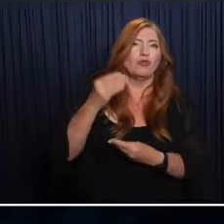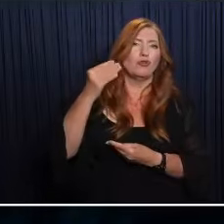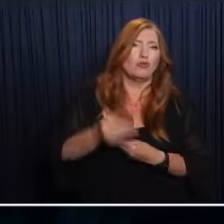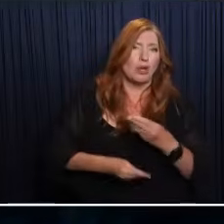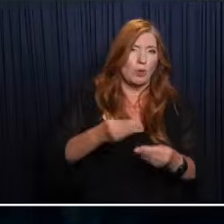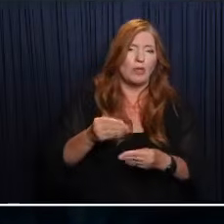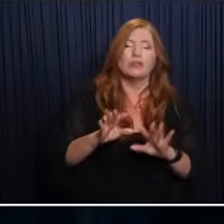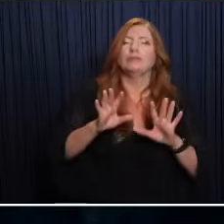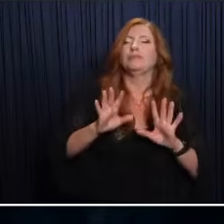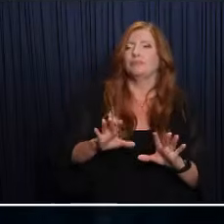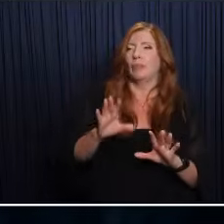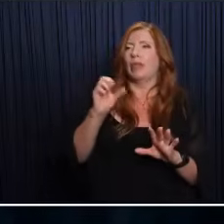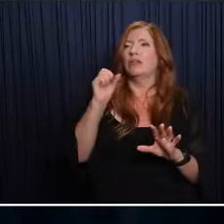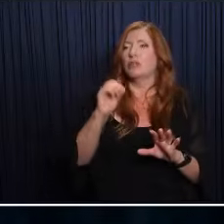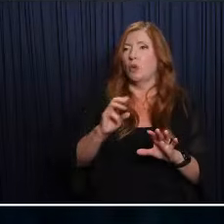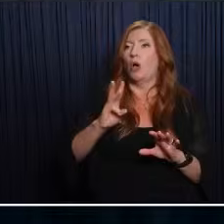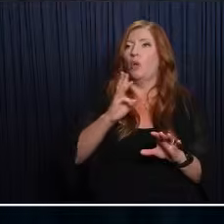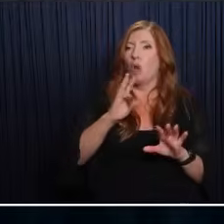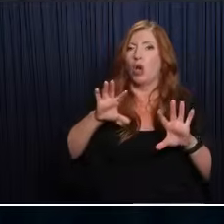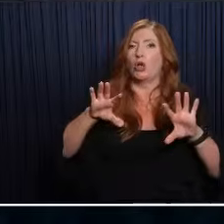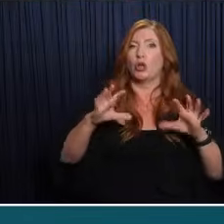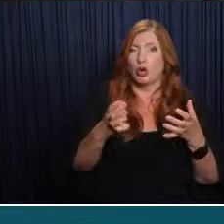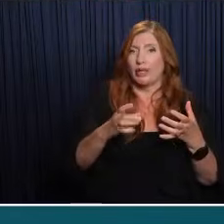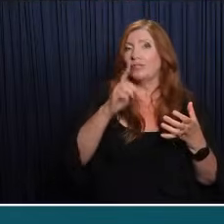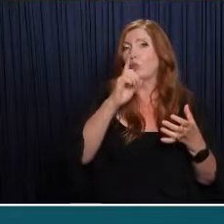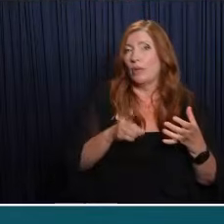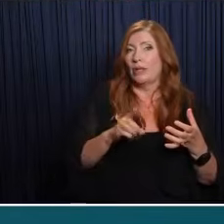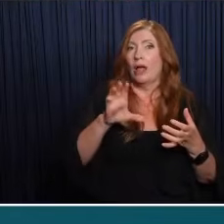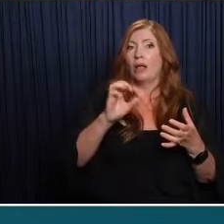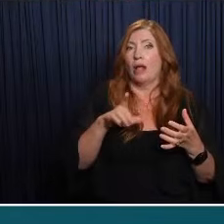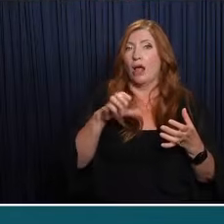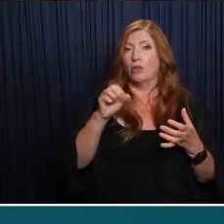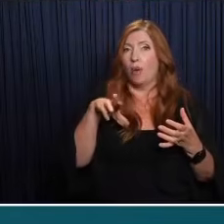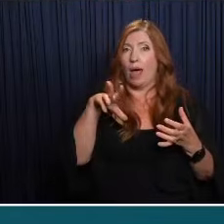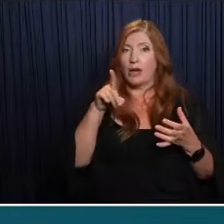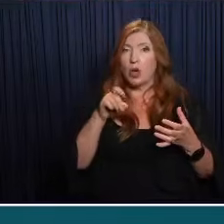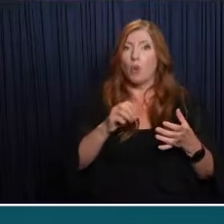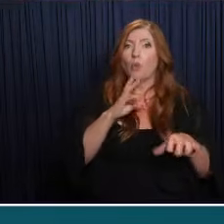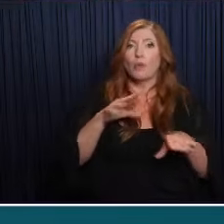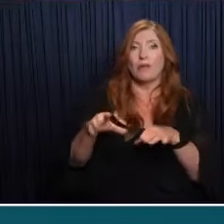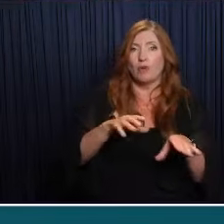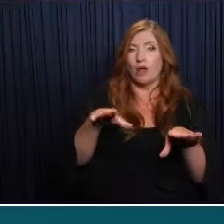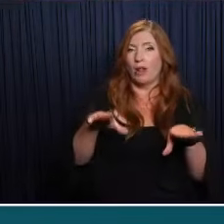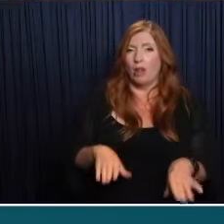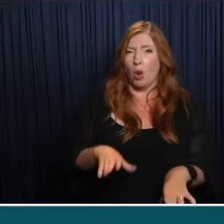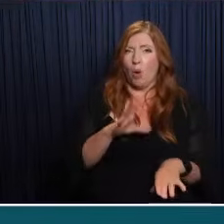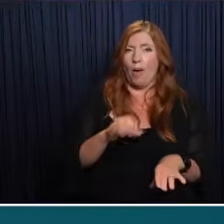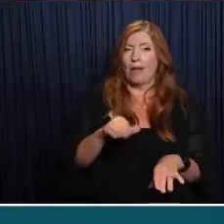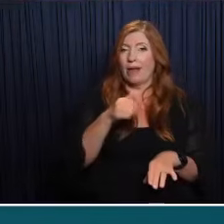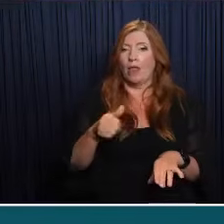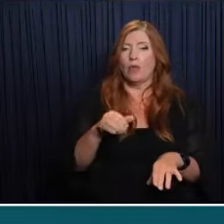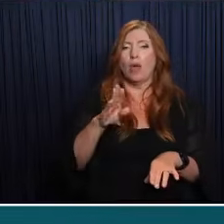ARIZONA HAS ENOUGH WATER FOR FUTURE GENERATIONS? SO THE WATER ISSUE IS REAL